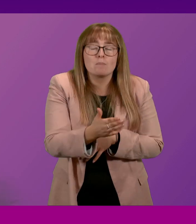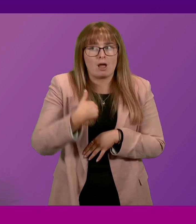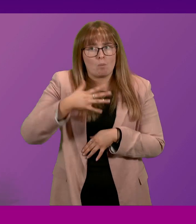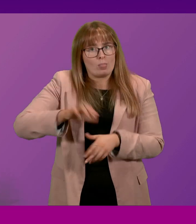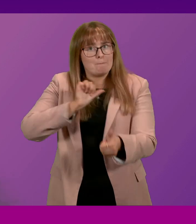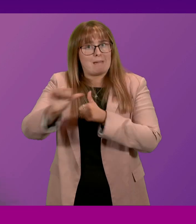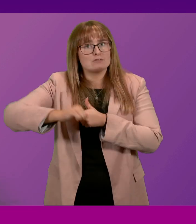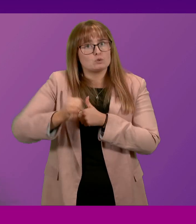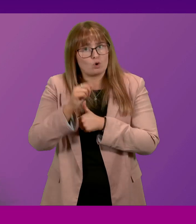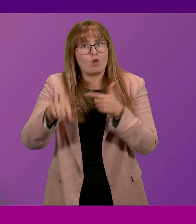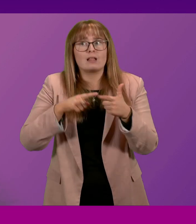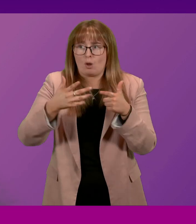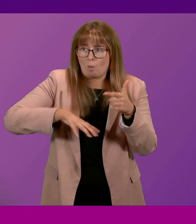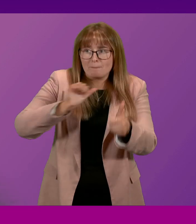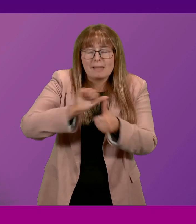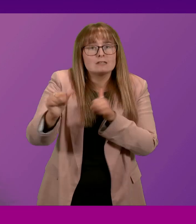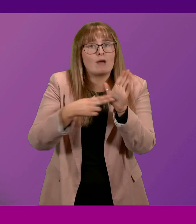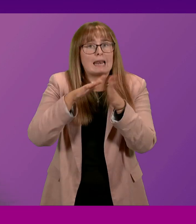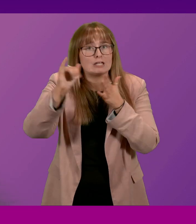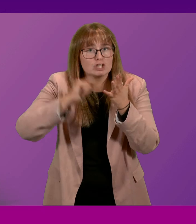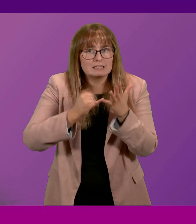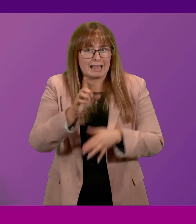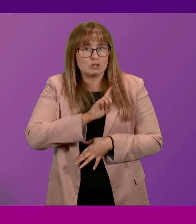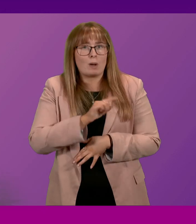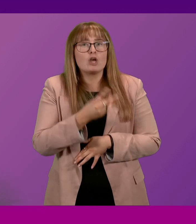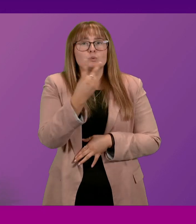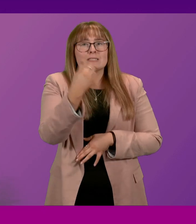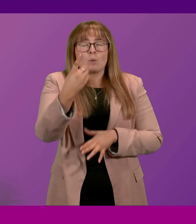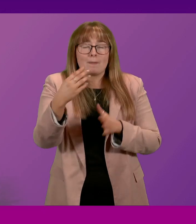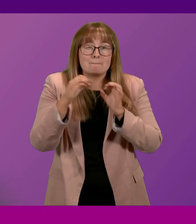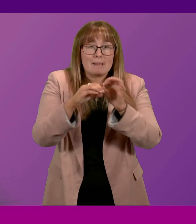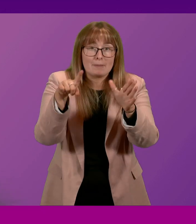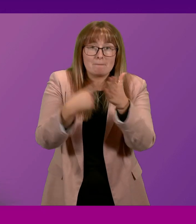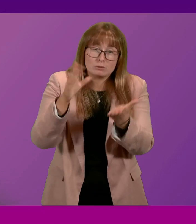and the best for the national health service, which is why there is £21 billion of investment